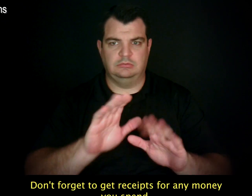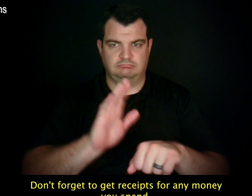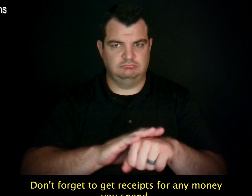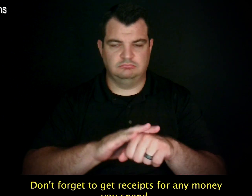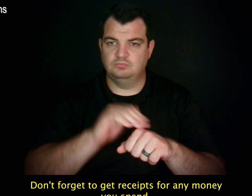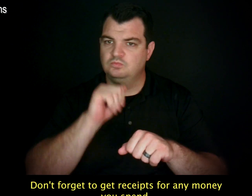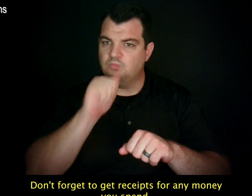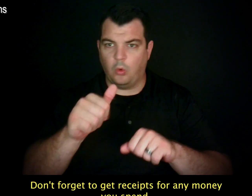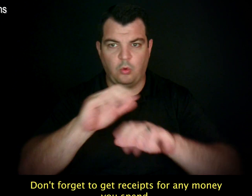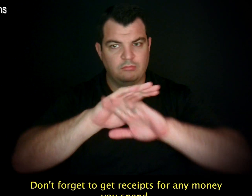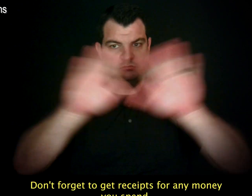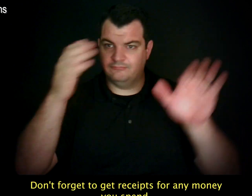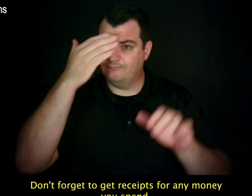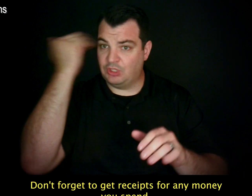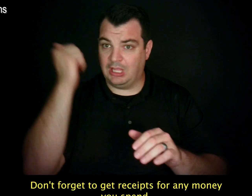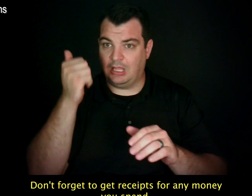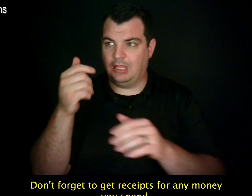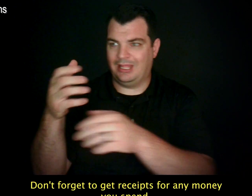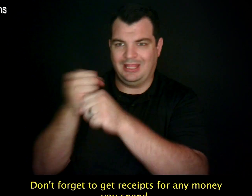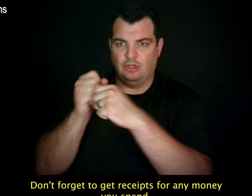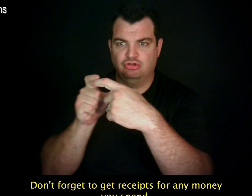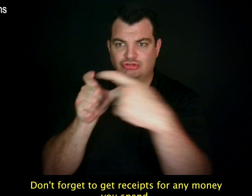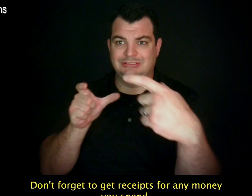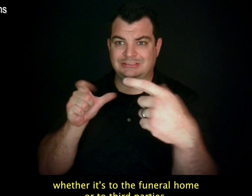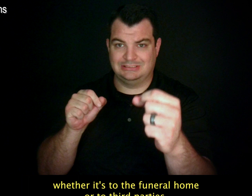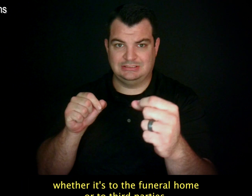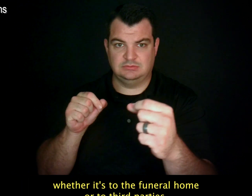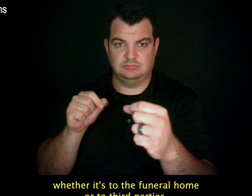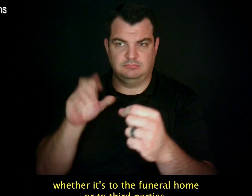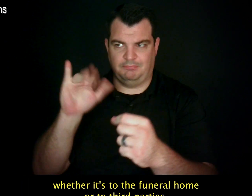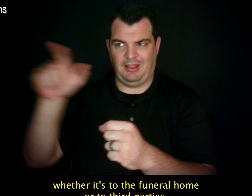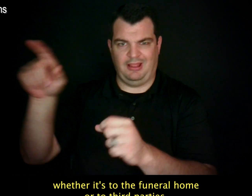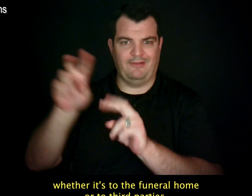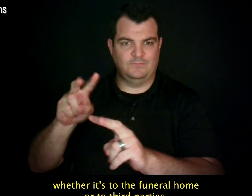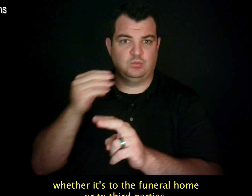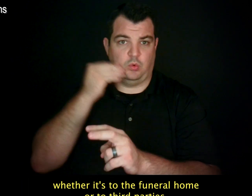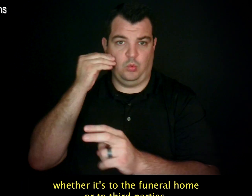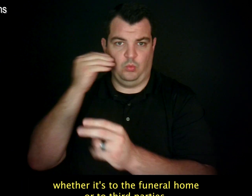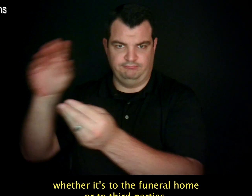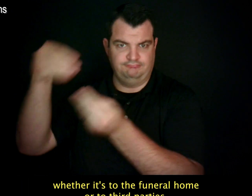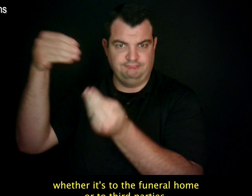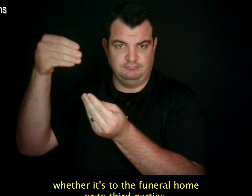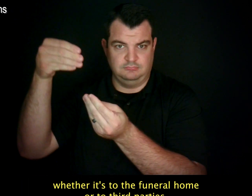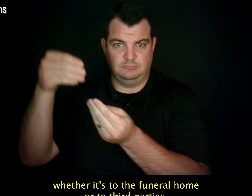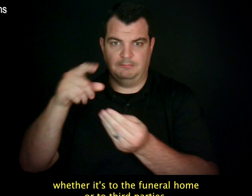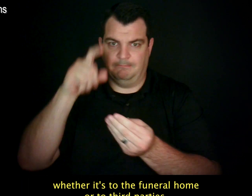Don't forget to get receipts for any money you spend, whether it's to the funeral home or to third parties.